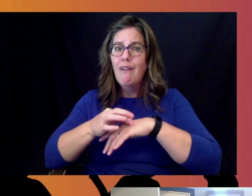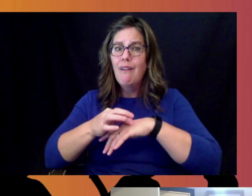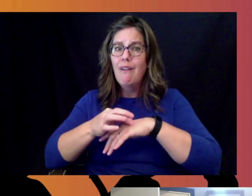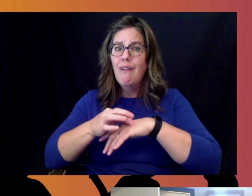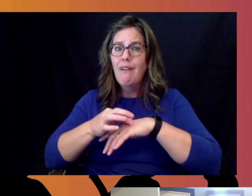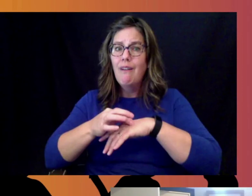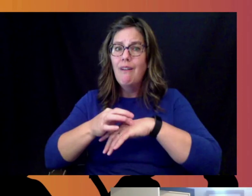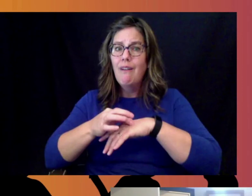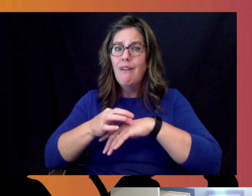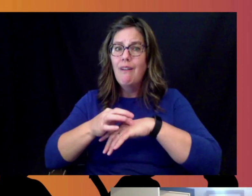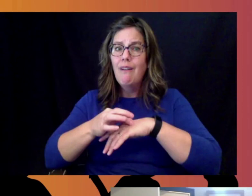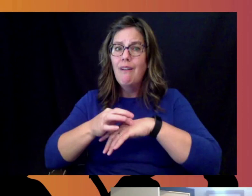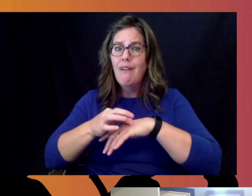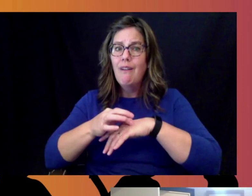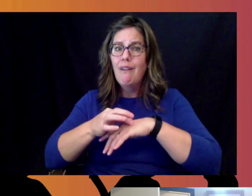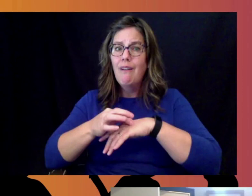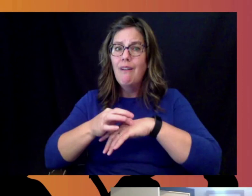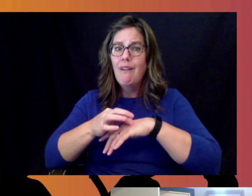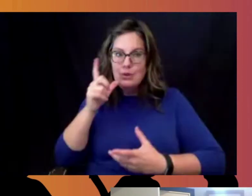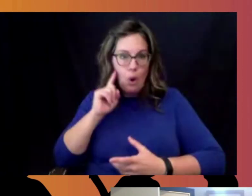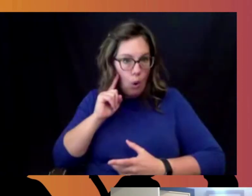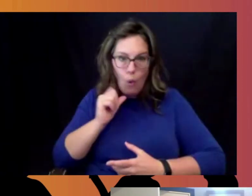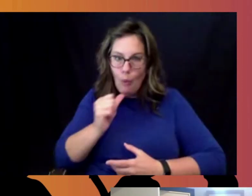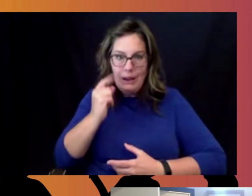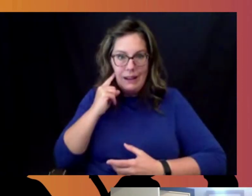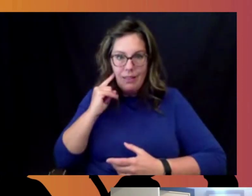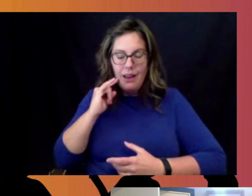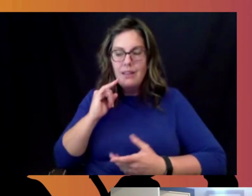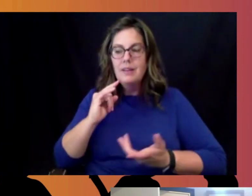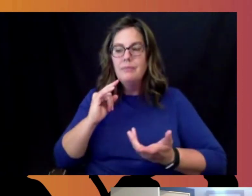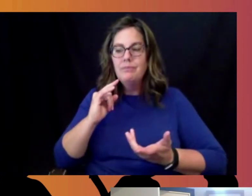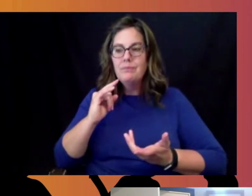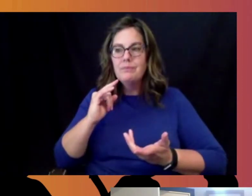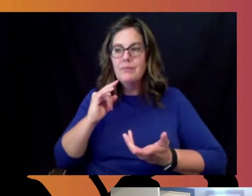the more we're able to affirm our own identities and the identities of our sisters brothers